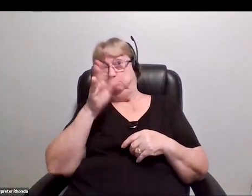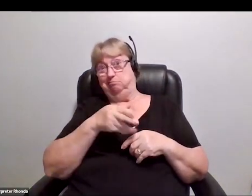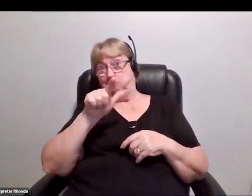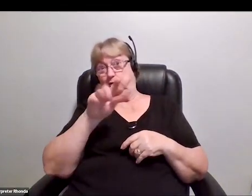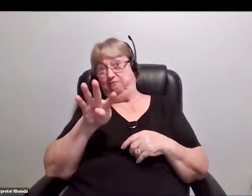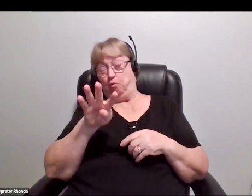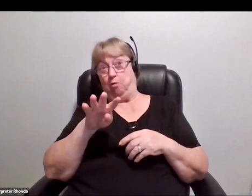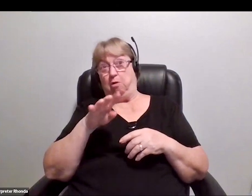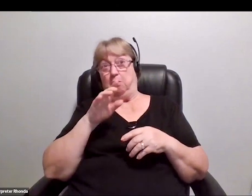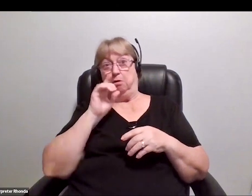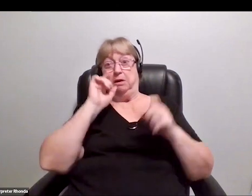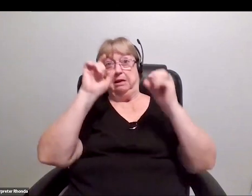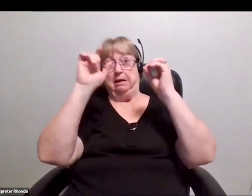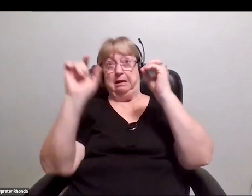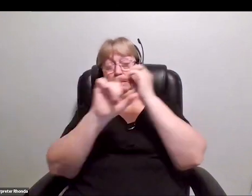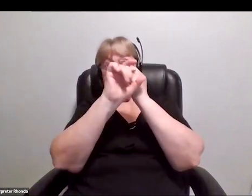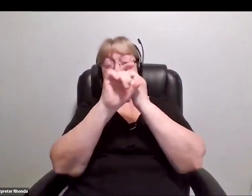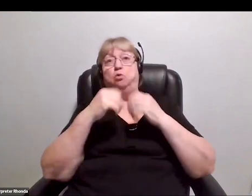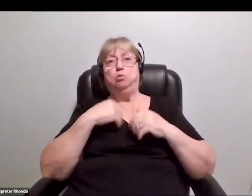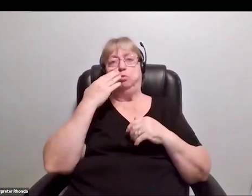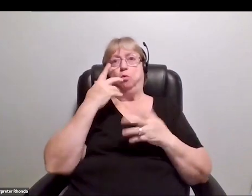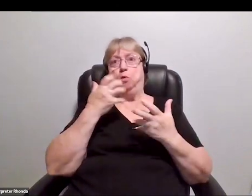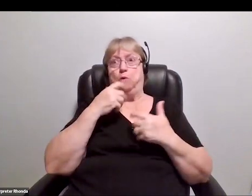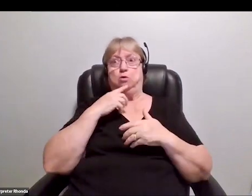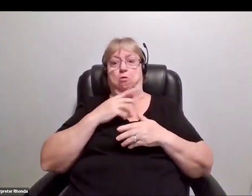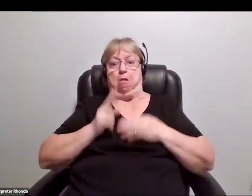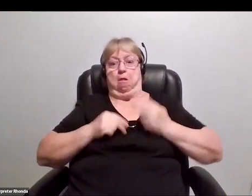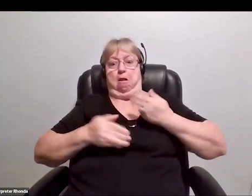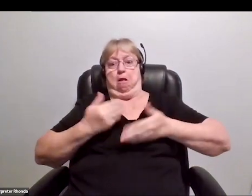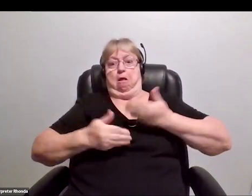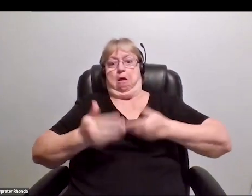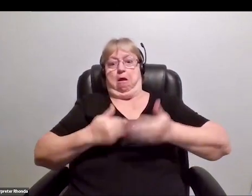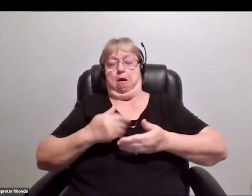We really knew that we needed to speed up this process because we weren't going to be able to just sit and build these all day.